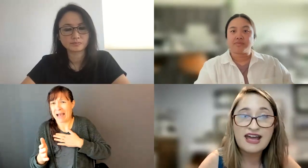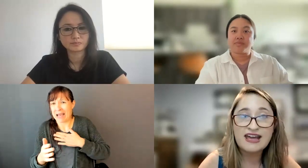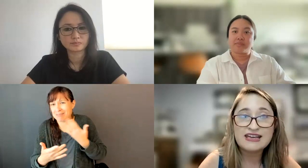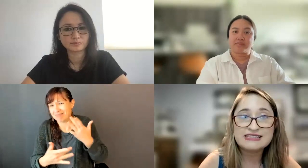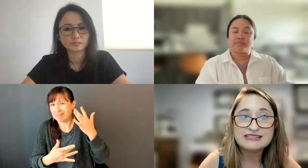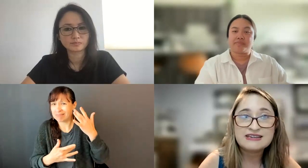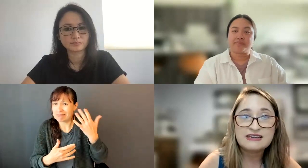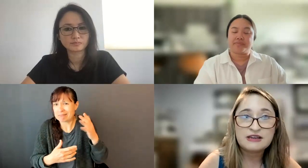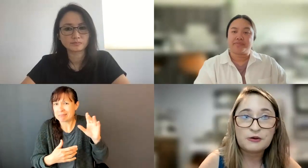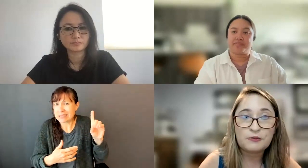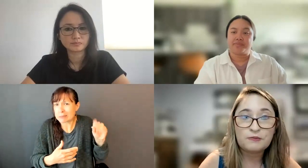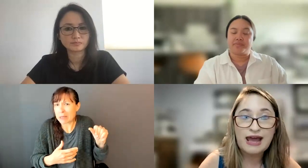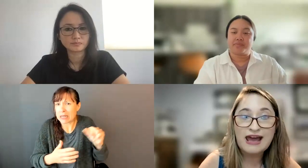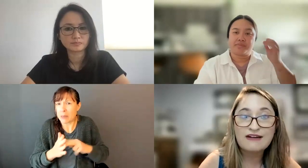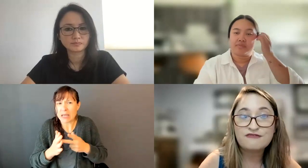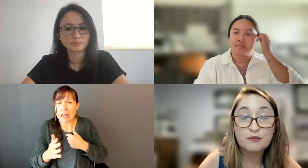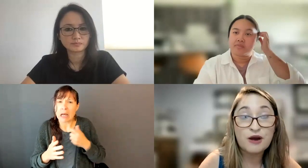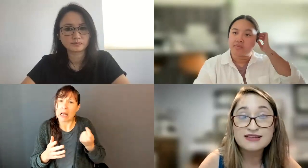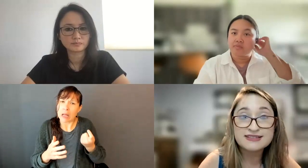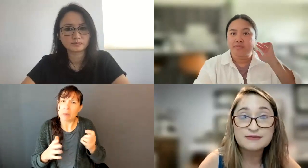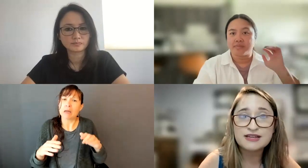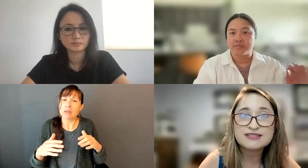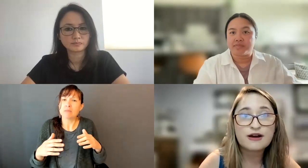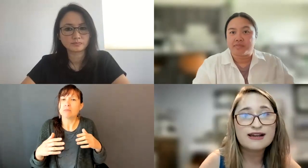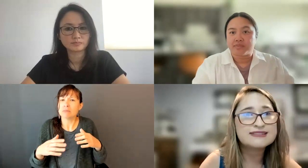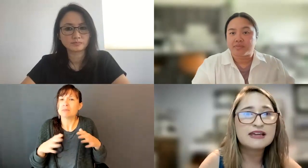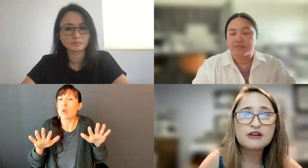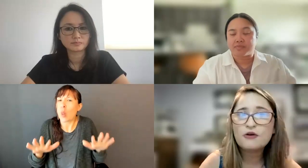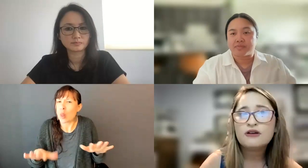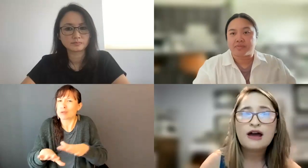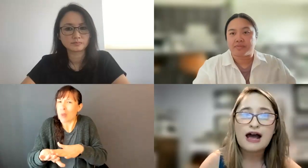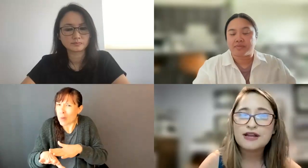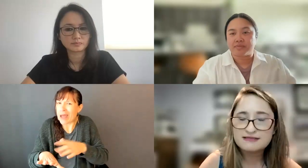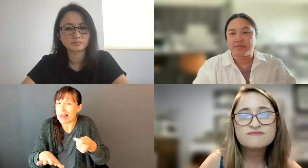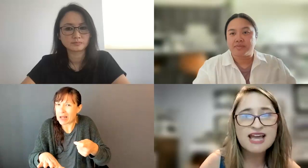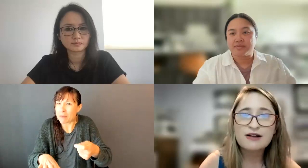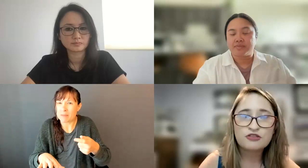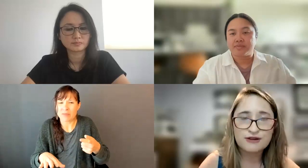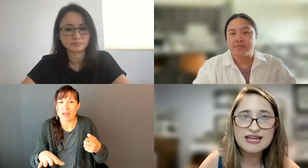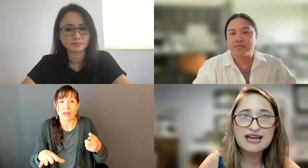and, you know, have the process in place to where I can say, You know, I'm gonna tackle three